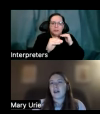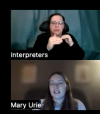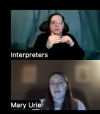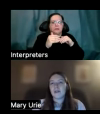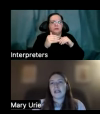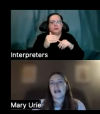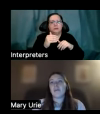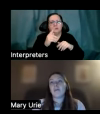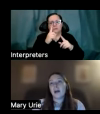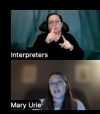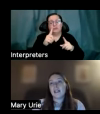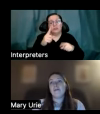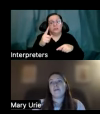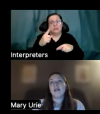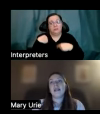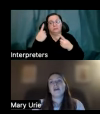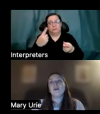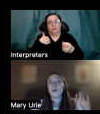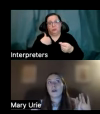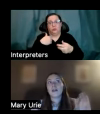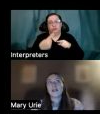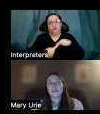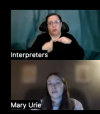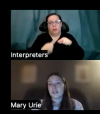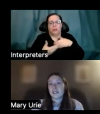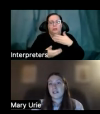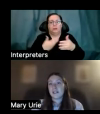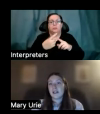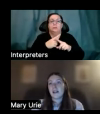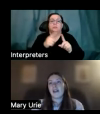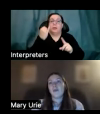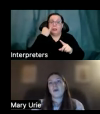hard time doing that. But if we were in services, then we